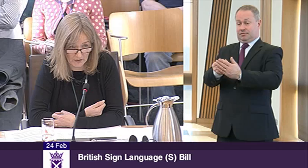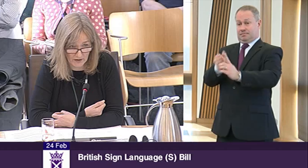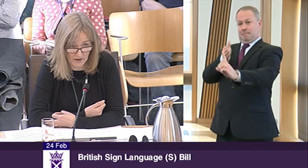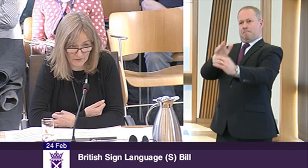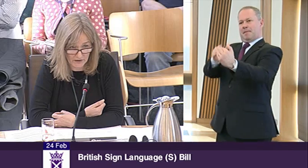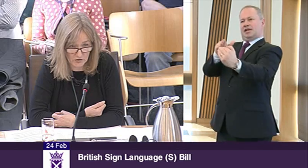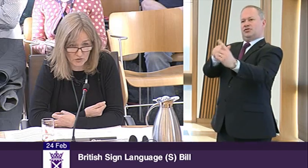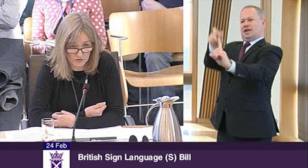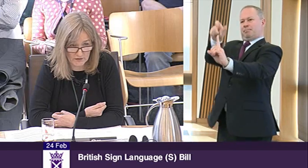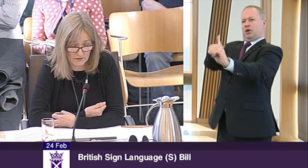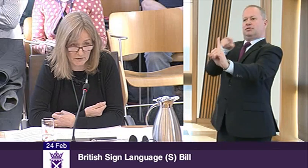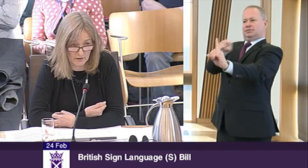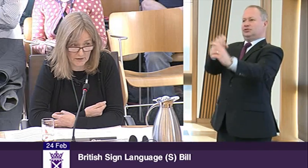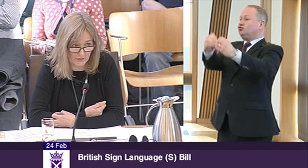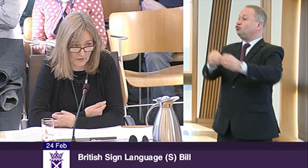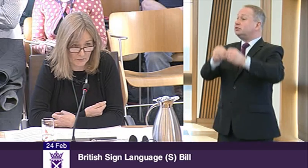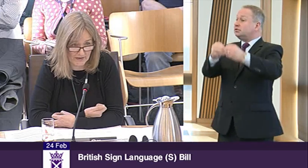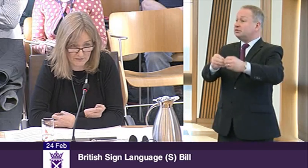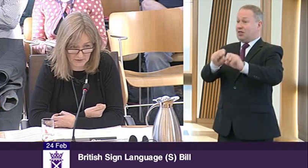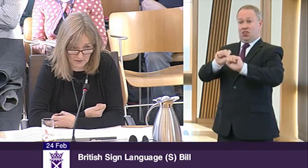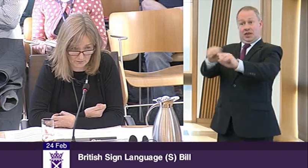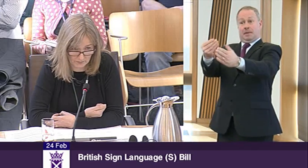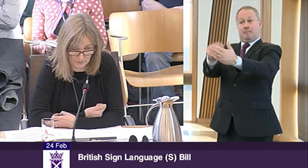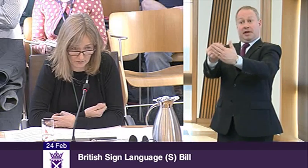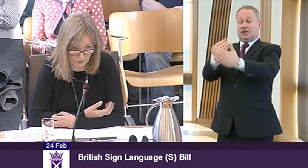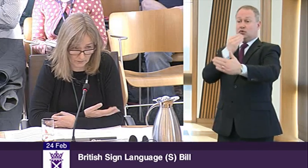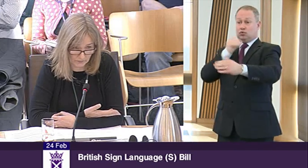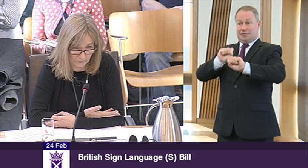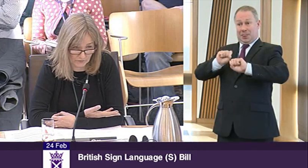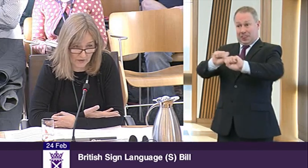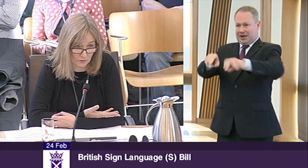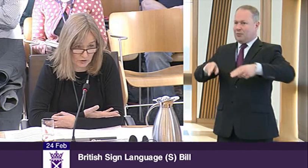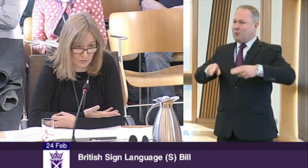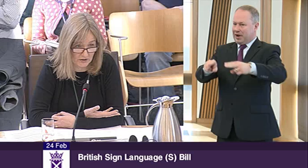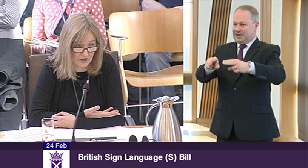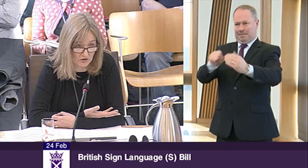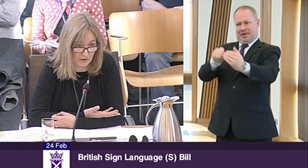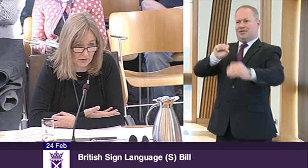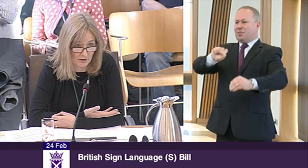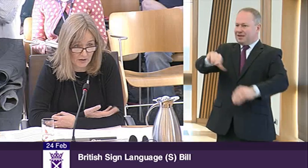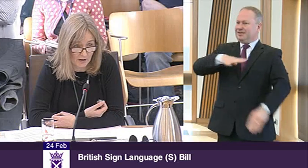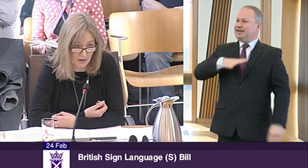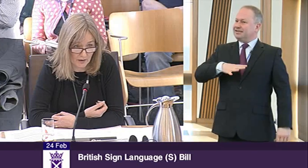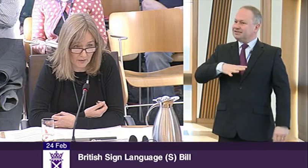and funding to use in the best way for their communication. We meet with a deaf student